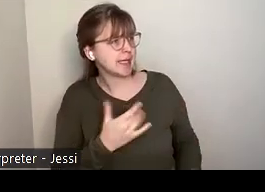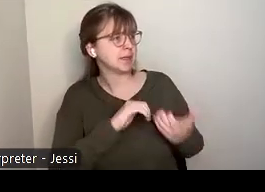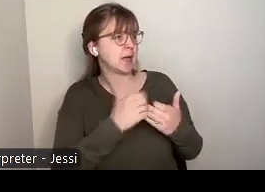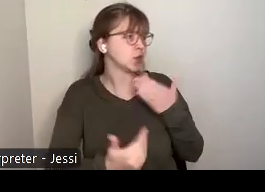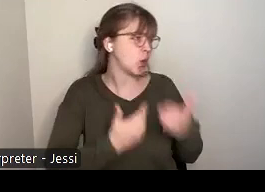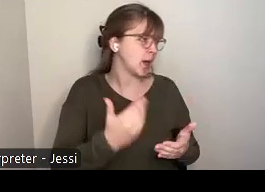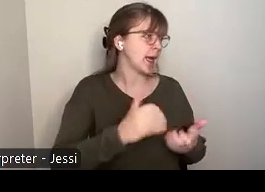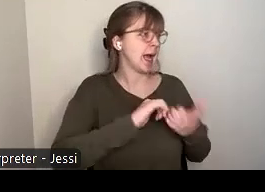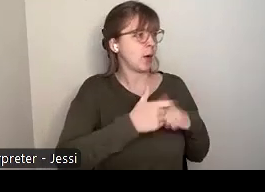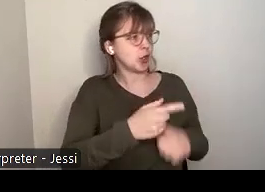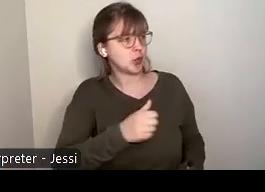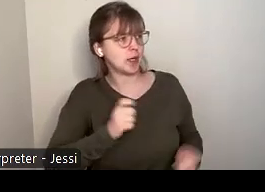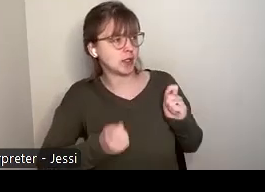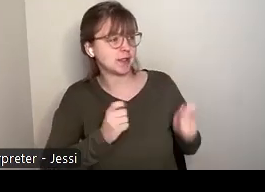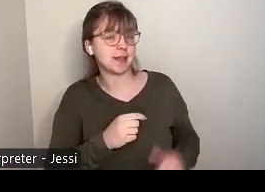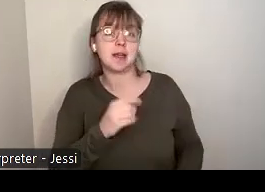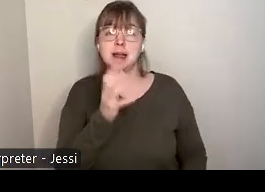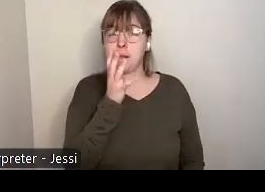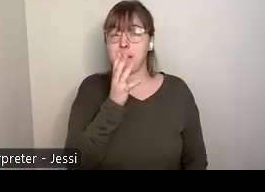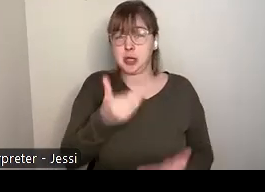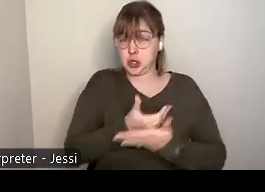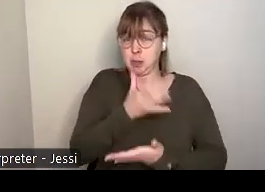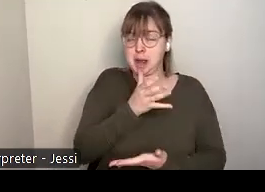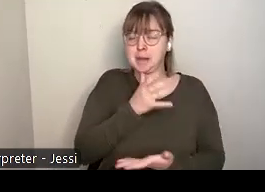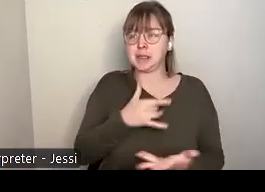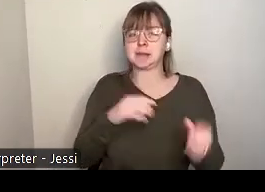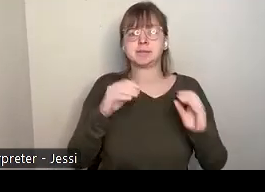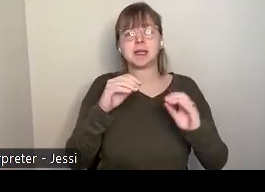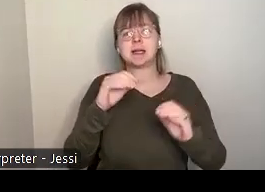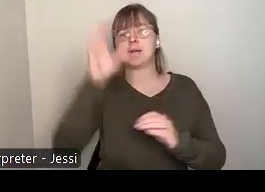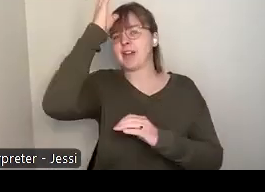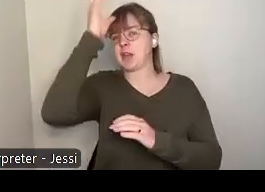not have a lot of family support and the baby's father is not involved they've had a conflictual